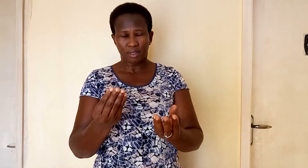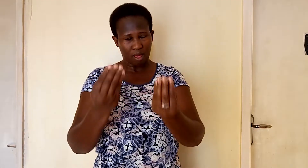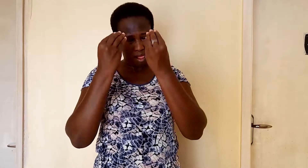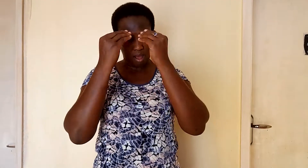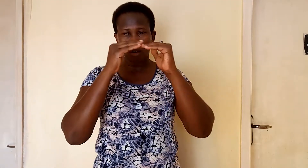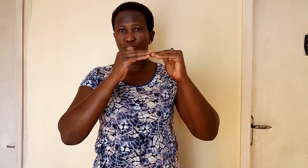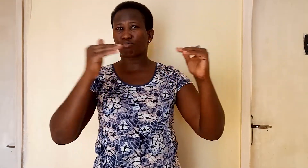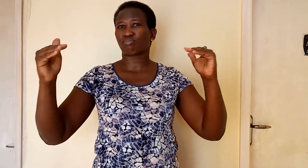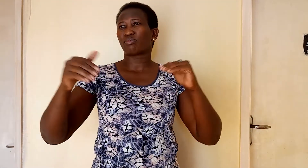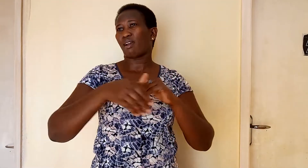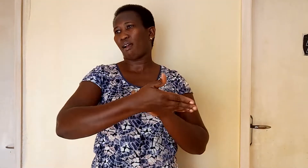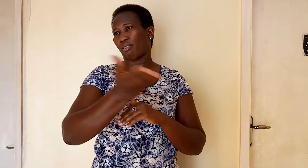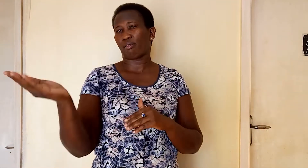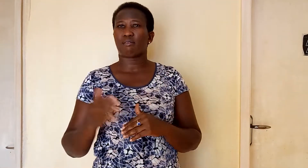just like other students.